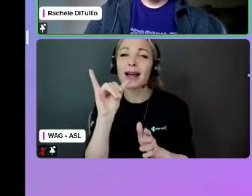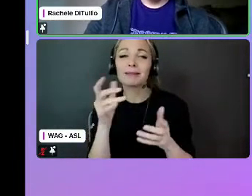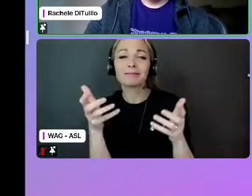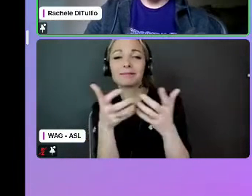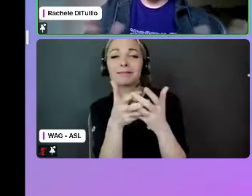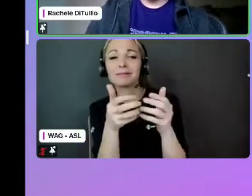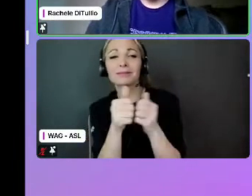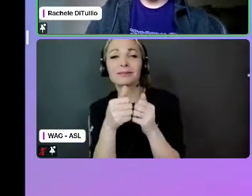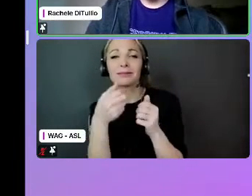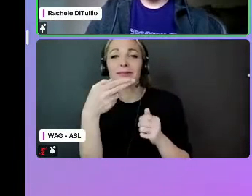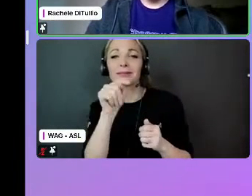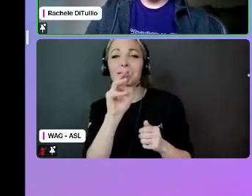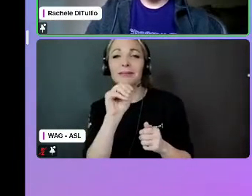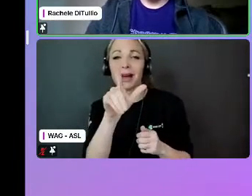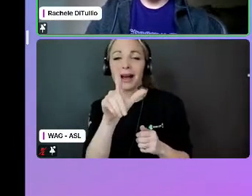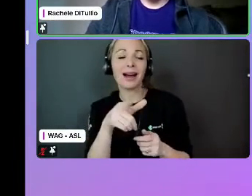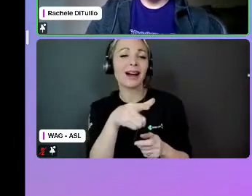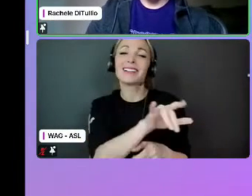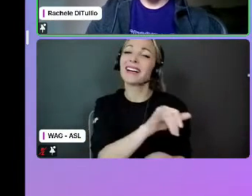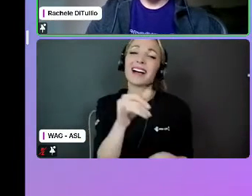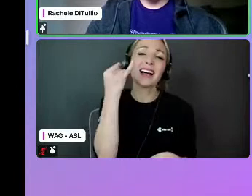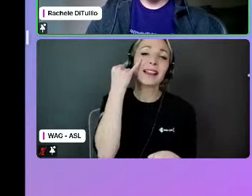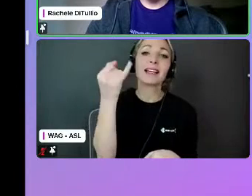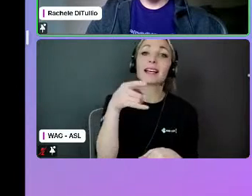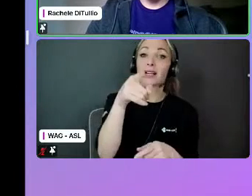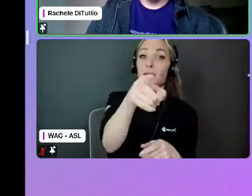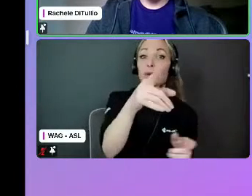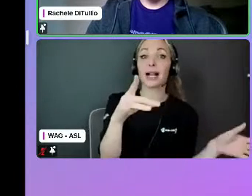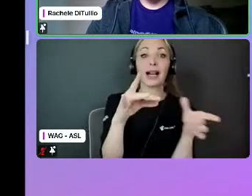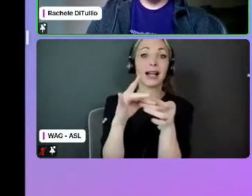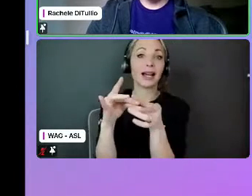text, to our form input pair so let's look at what this